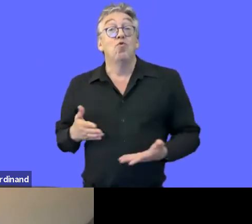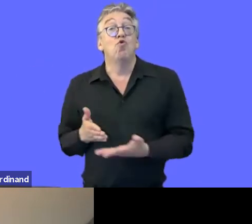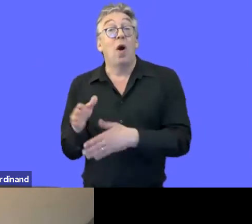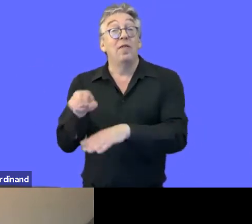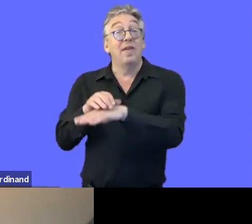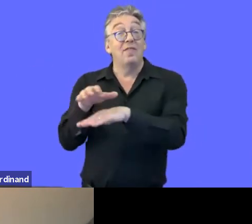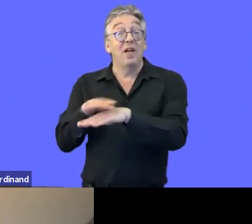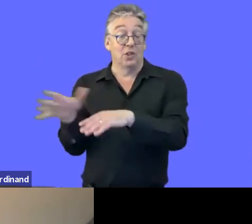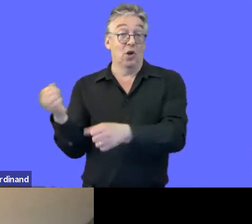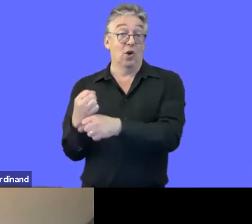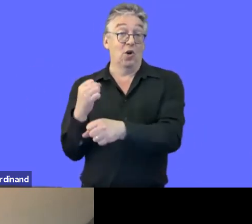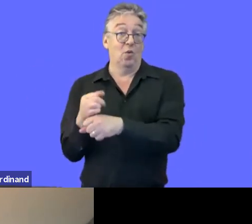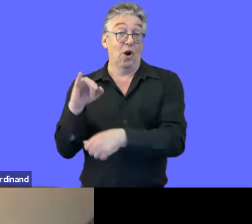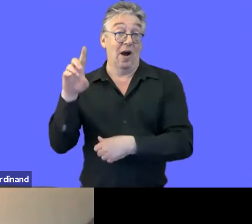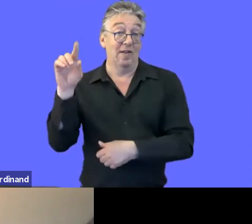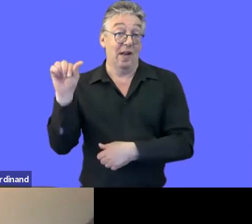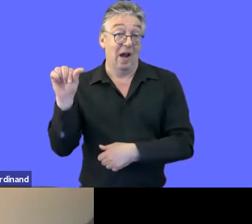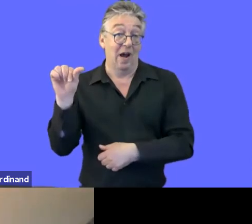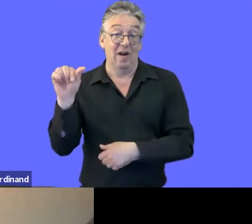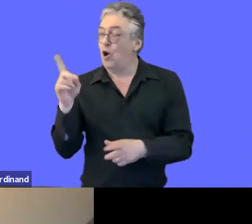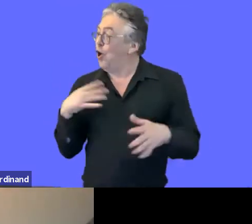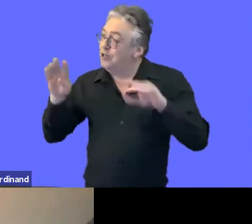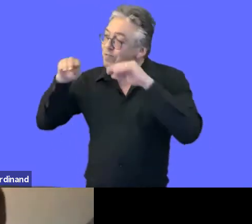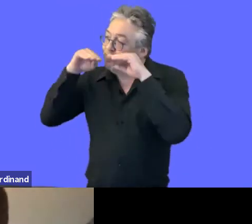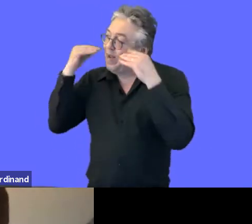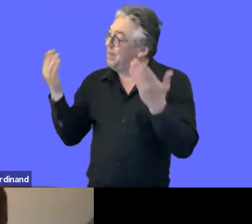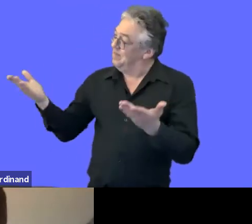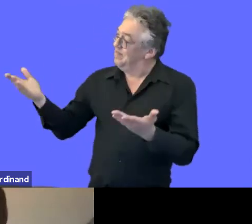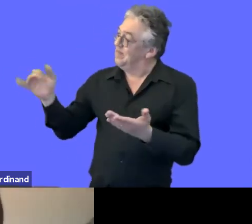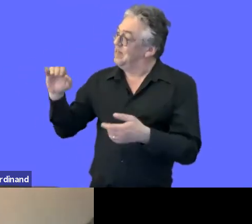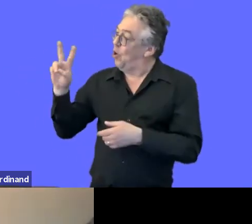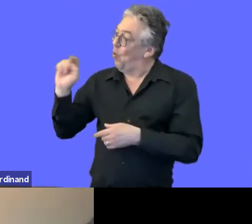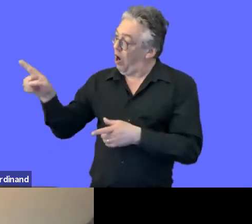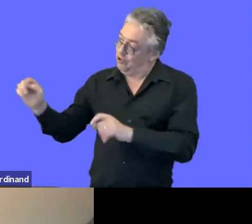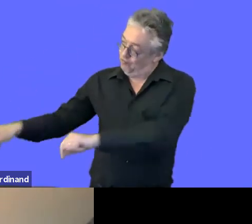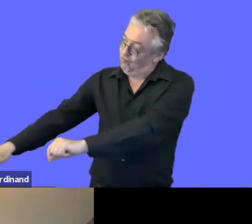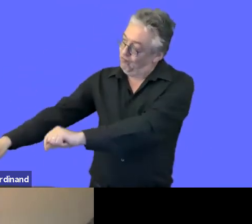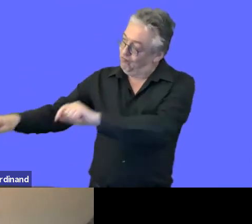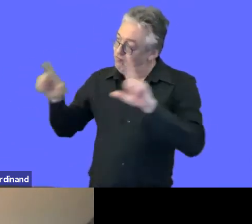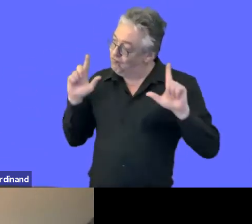Juan Ignacio to give you the floor and to have you here today